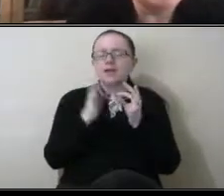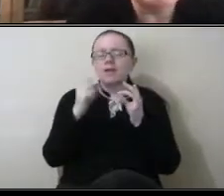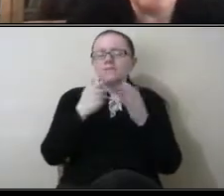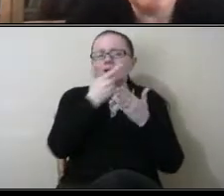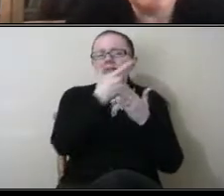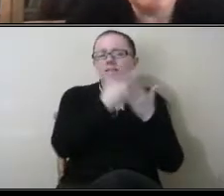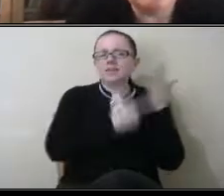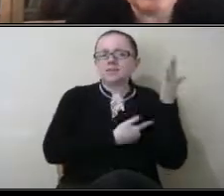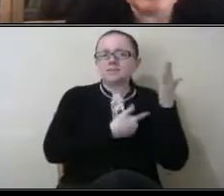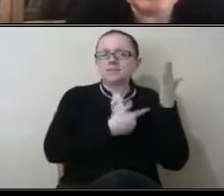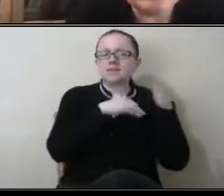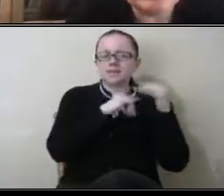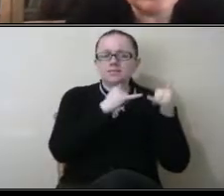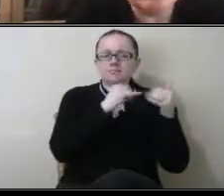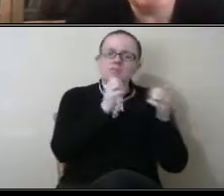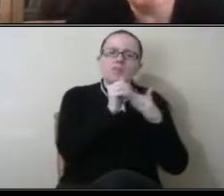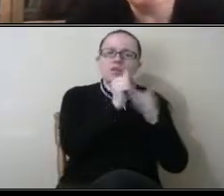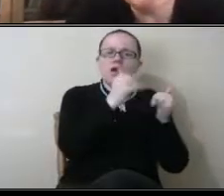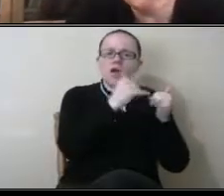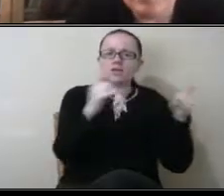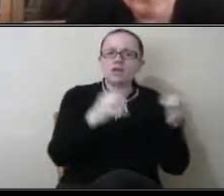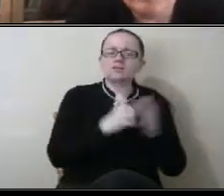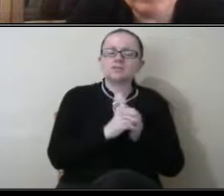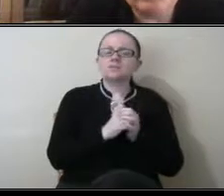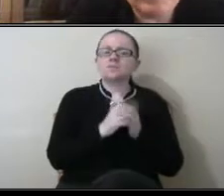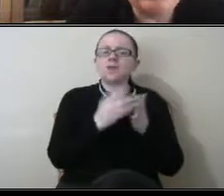there are a number of organizations that were involved in the pilot program